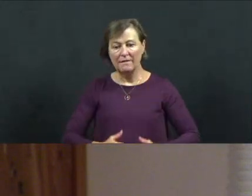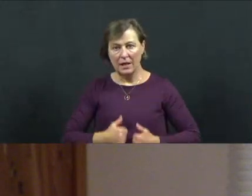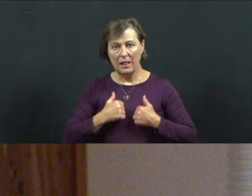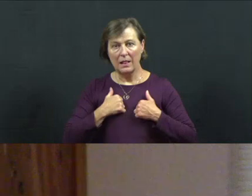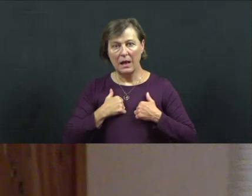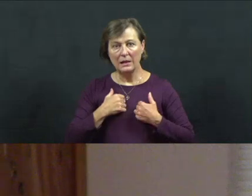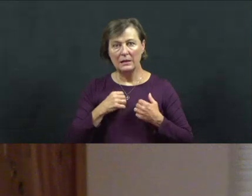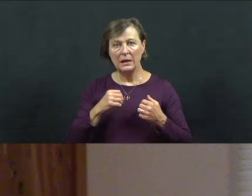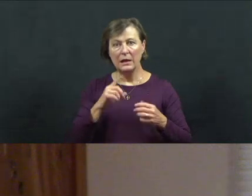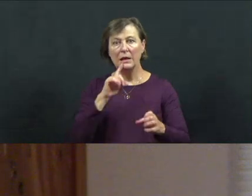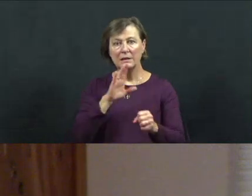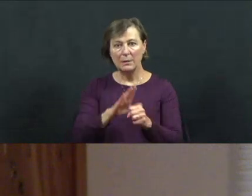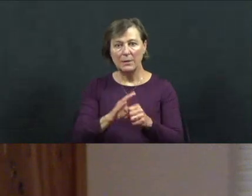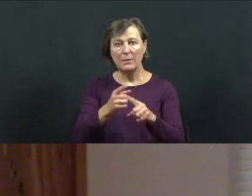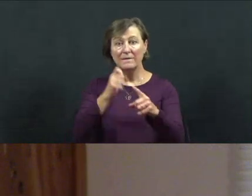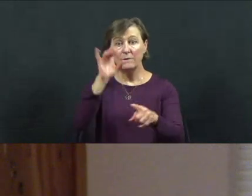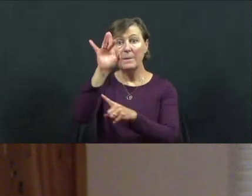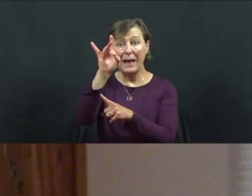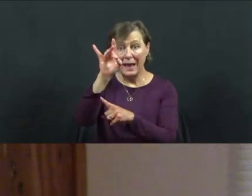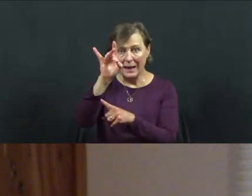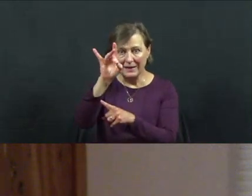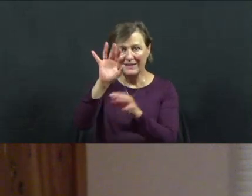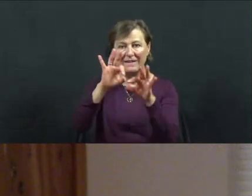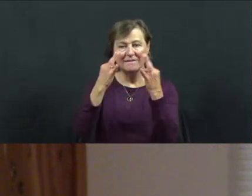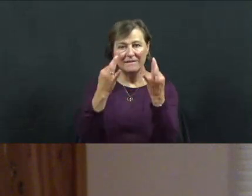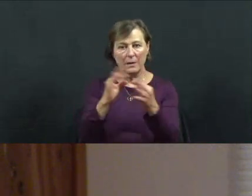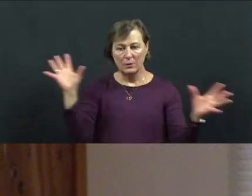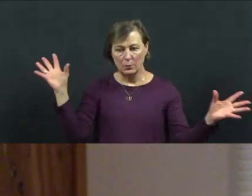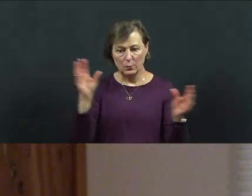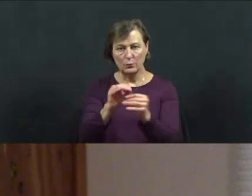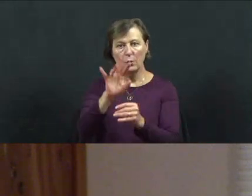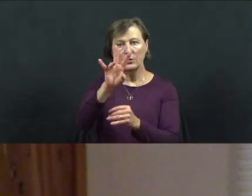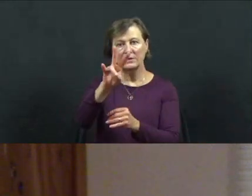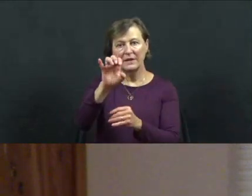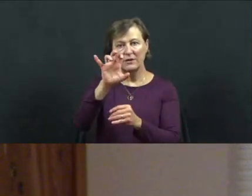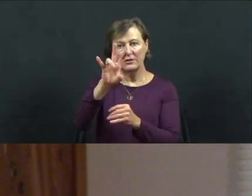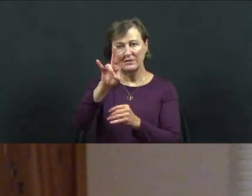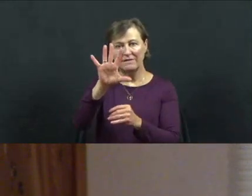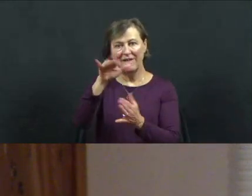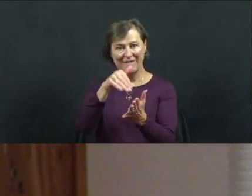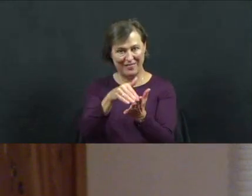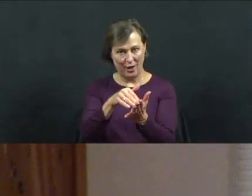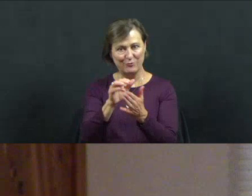eight families with a total of $775,000.